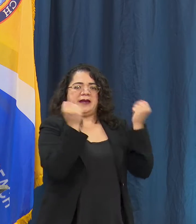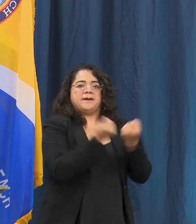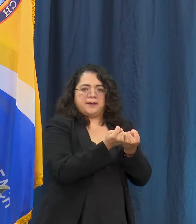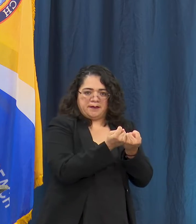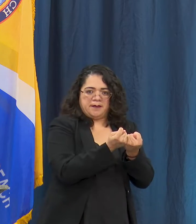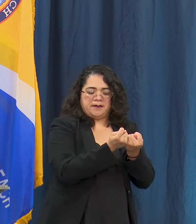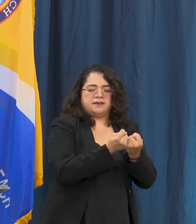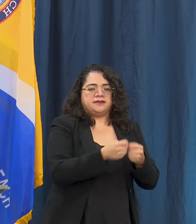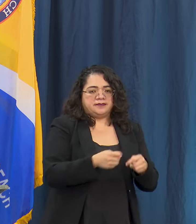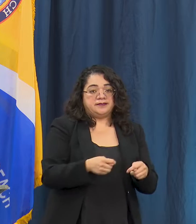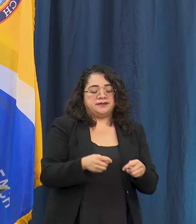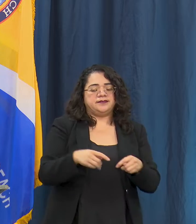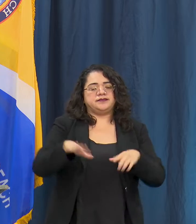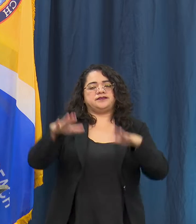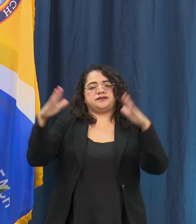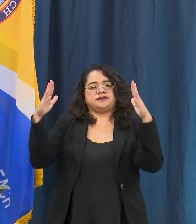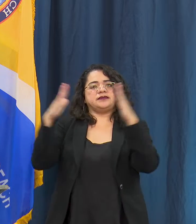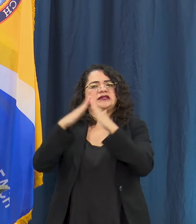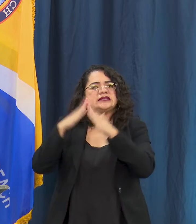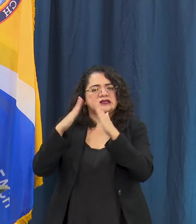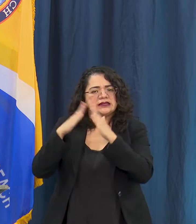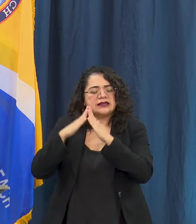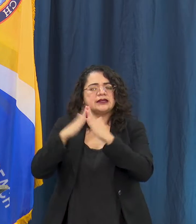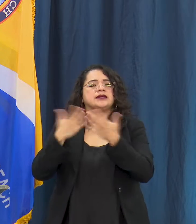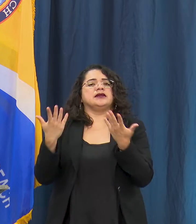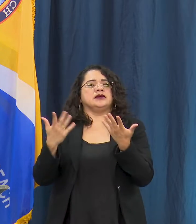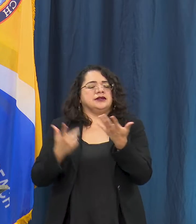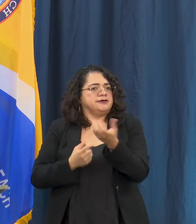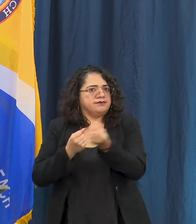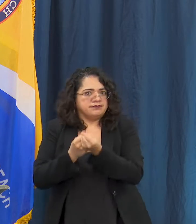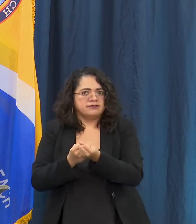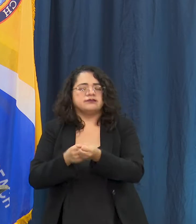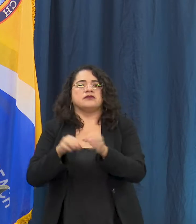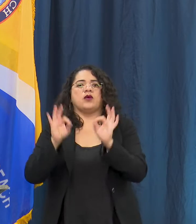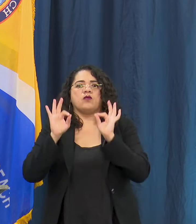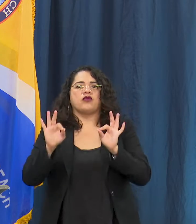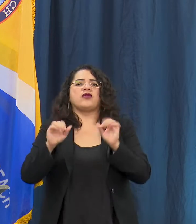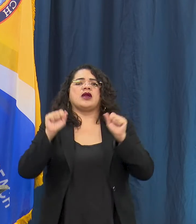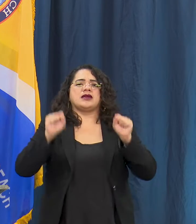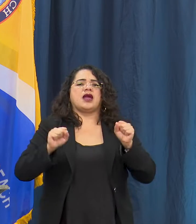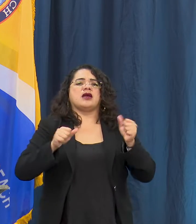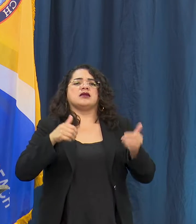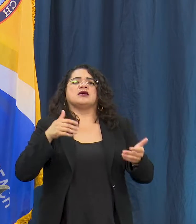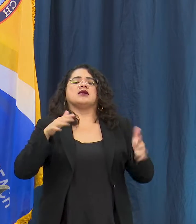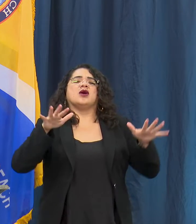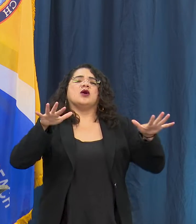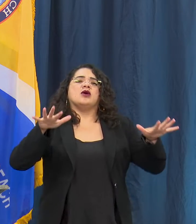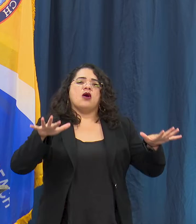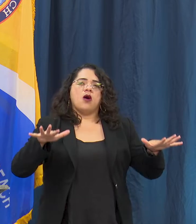ensure to have a safe community, calm tensions and of course nerves of so